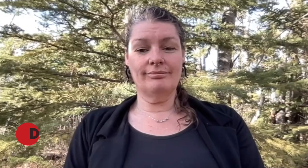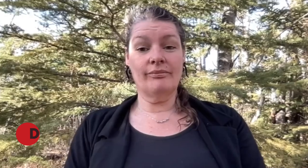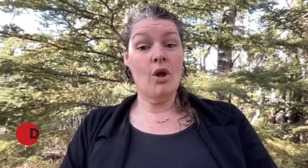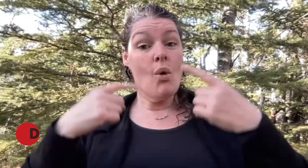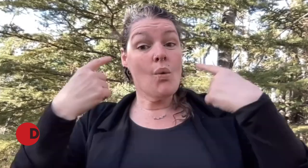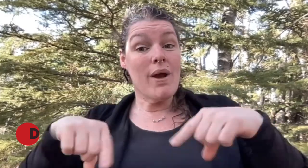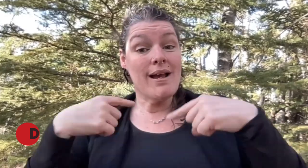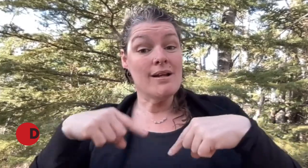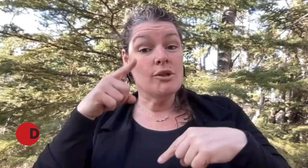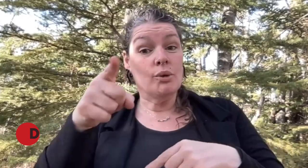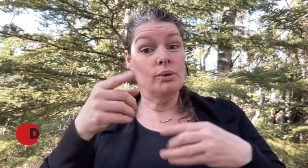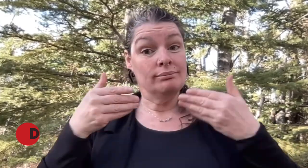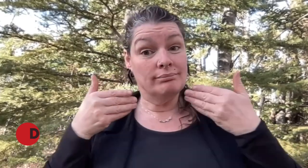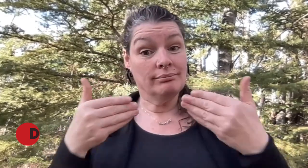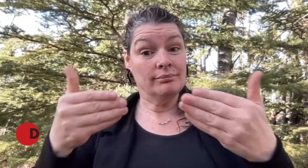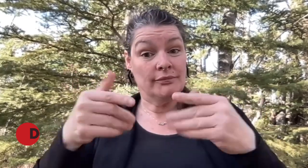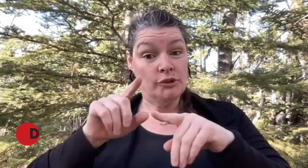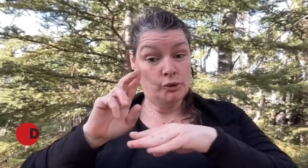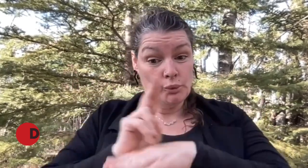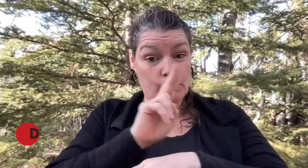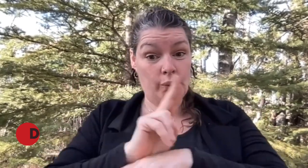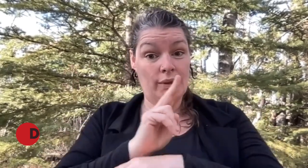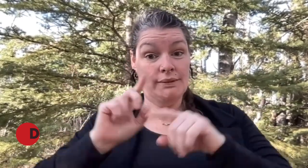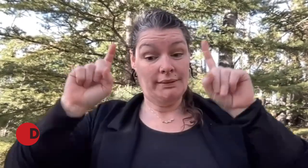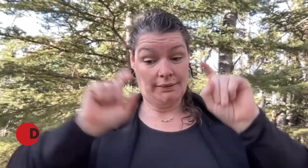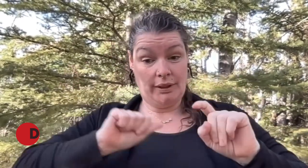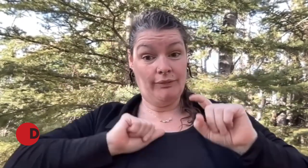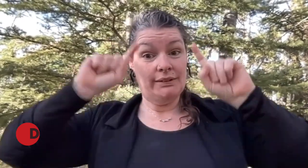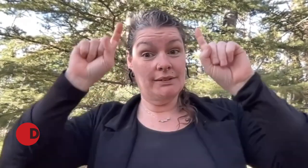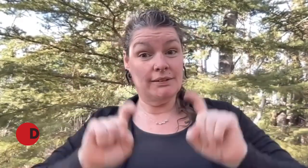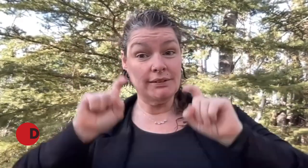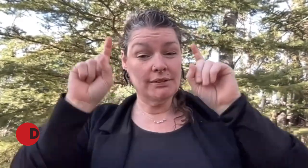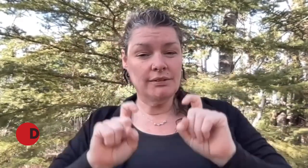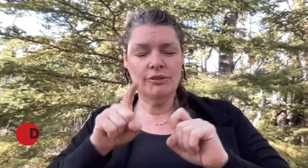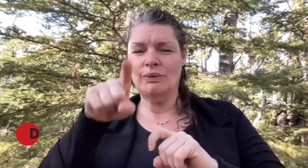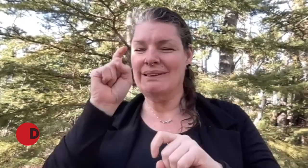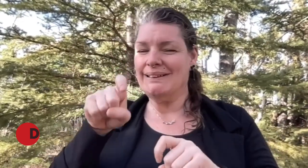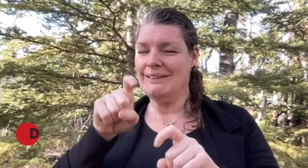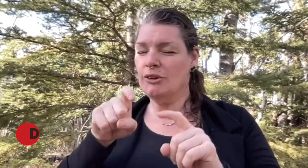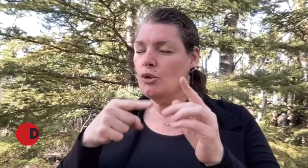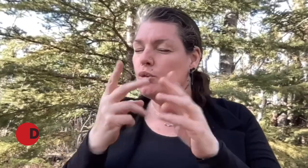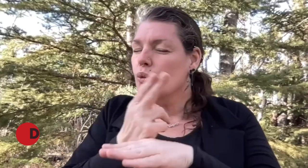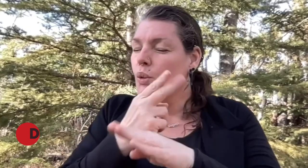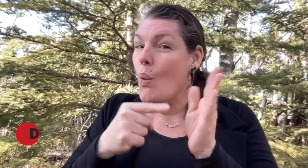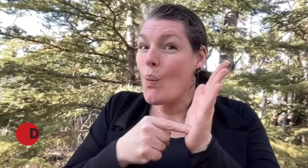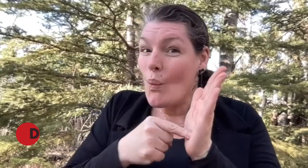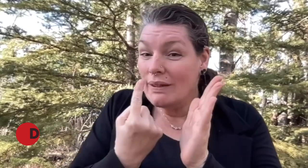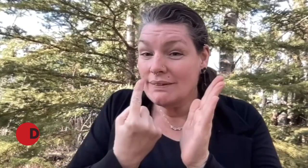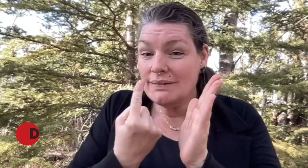When you use this self-test kit, you need to use it once